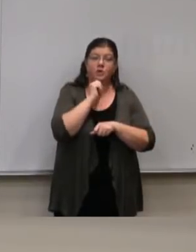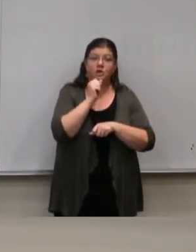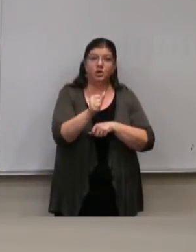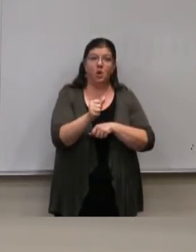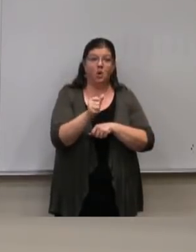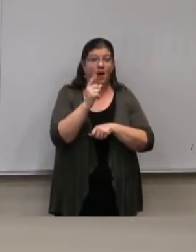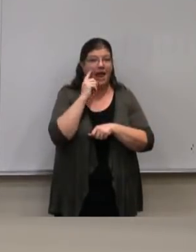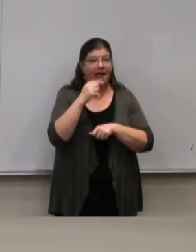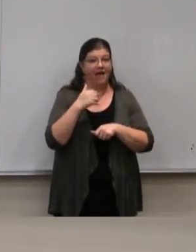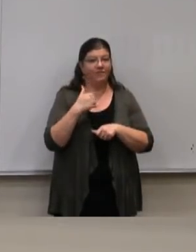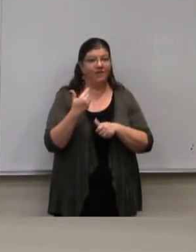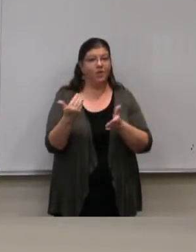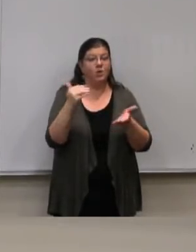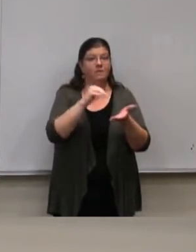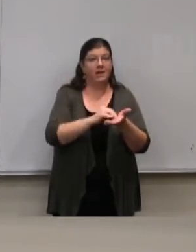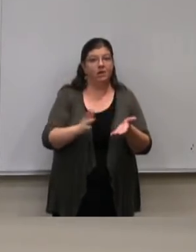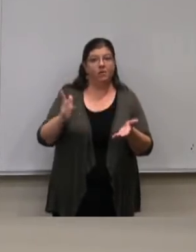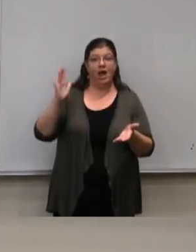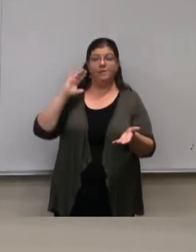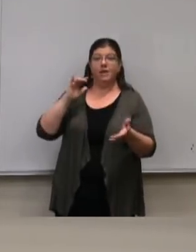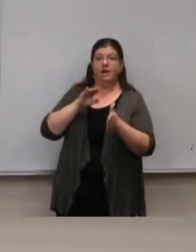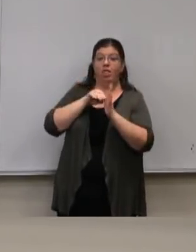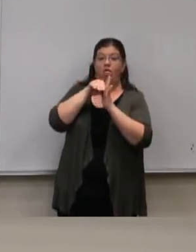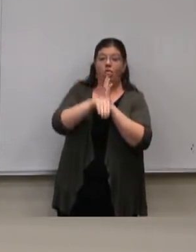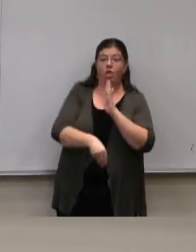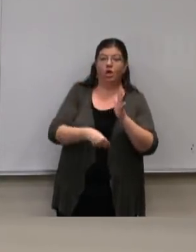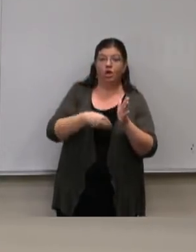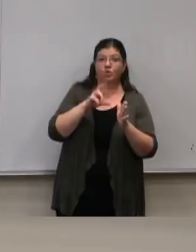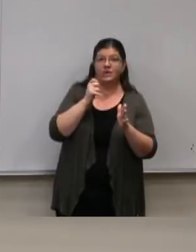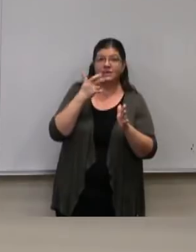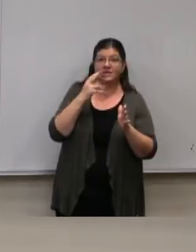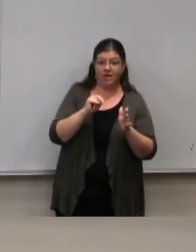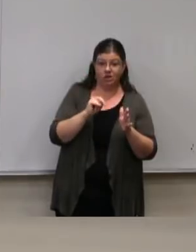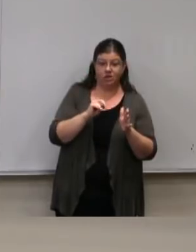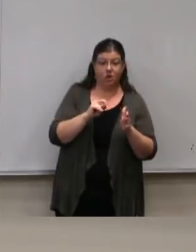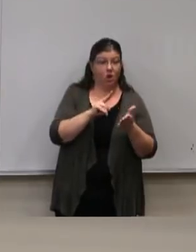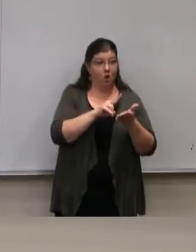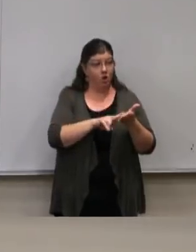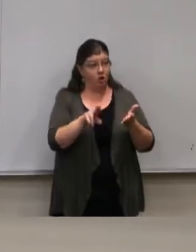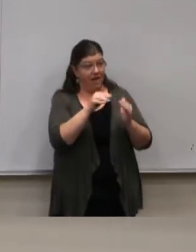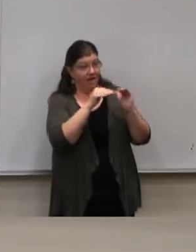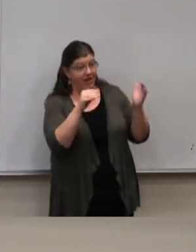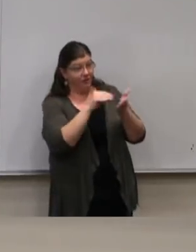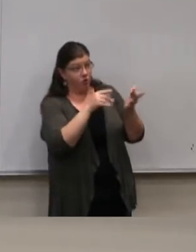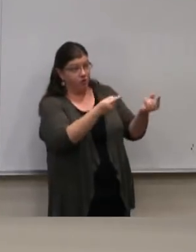in the Great Recession, where university-level students came into the community colleges and they pushed